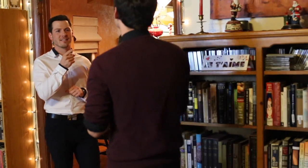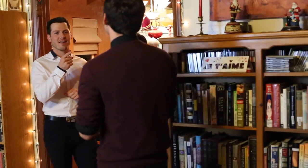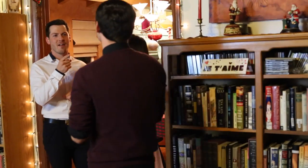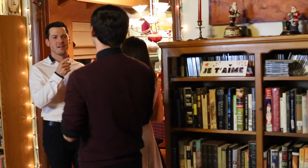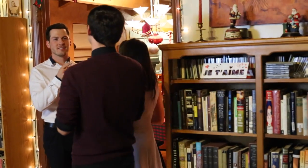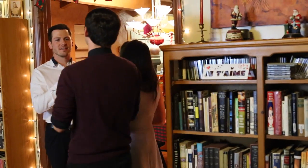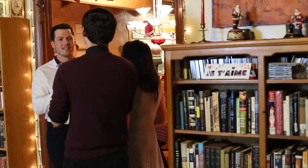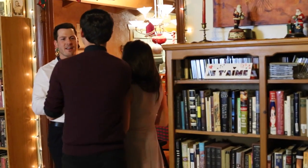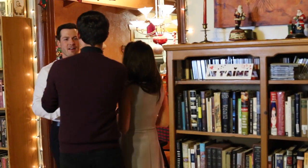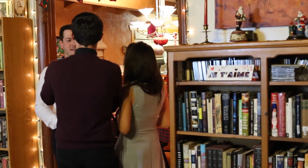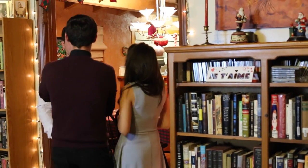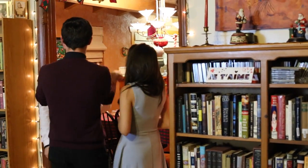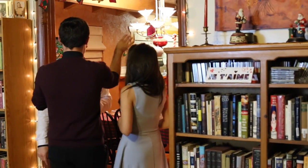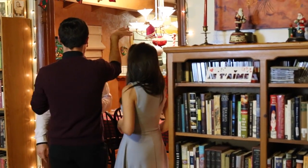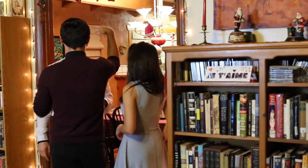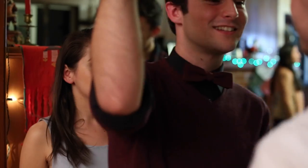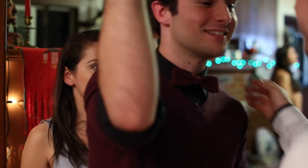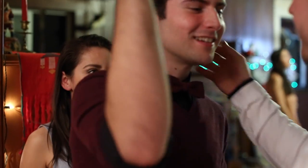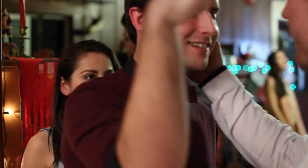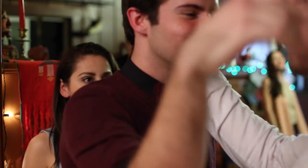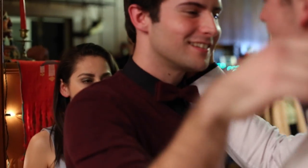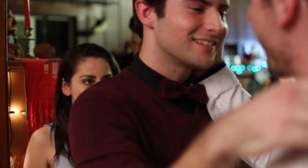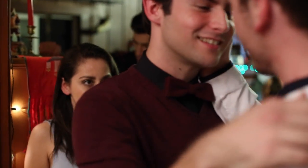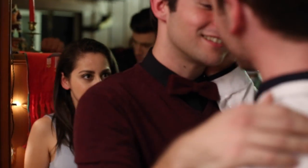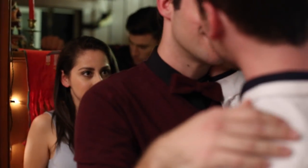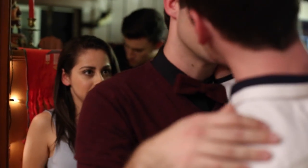With you under the mistletoe.